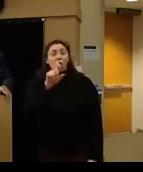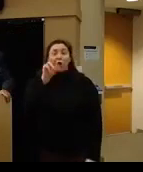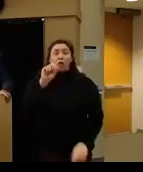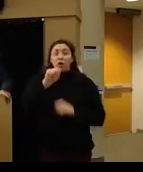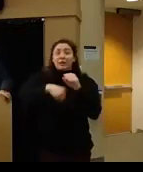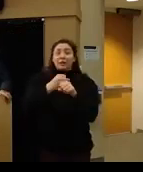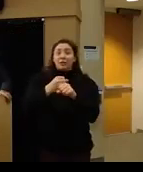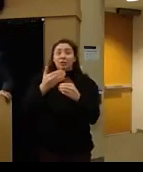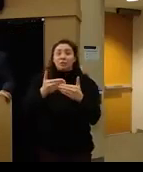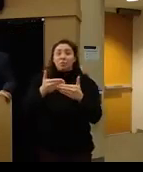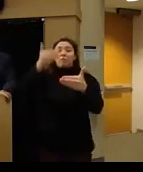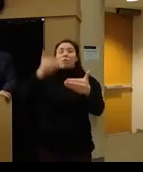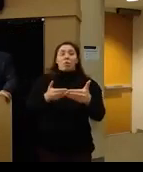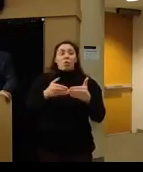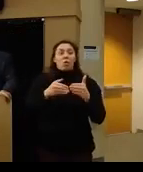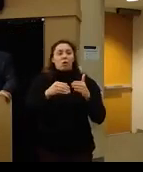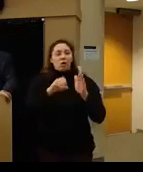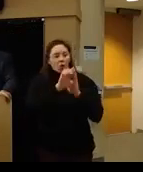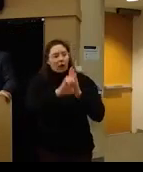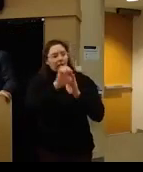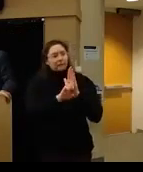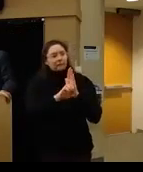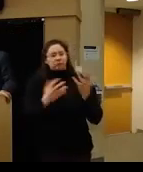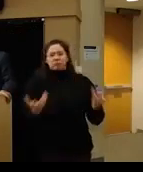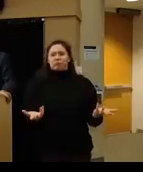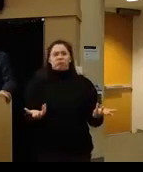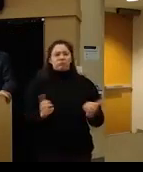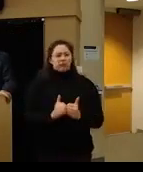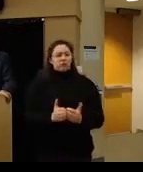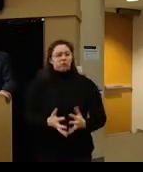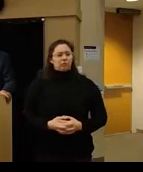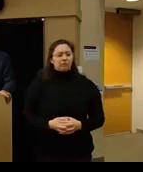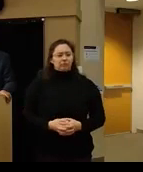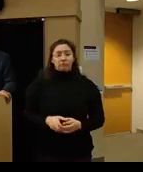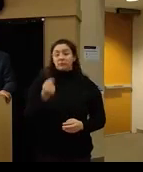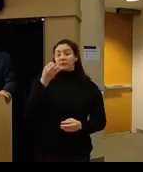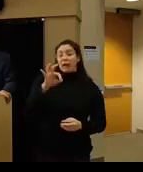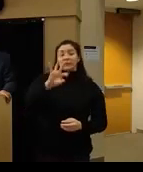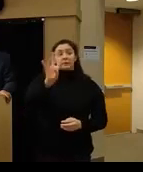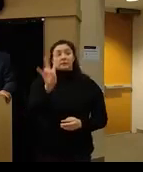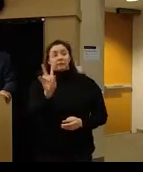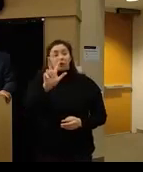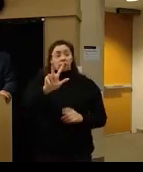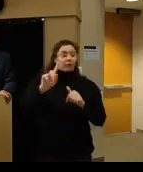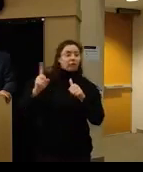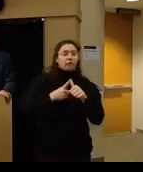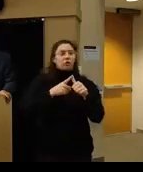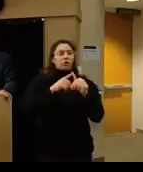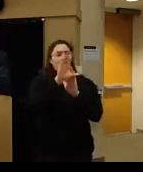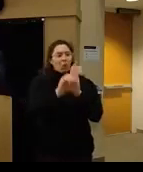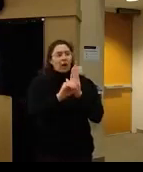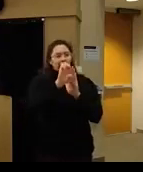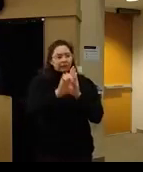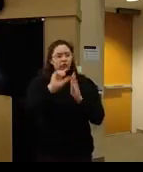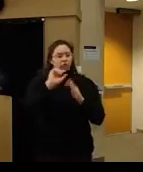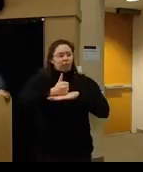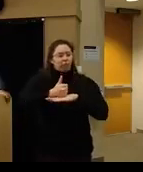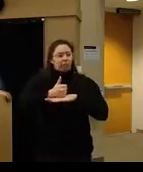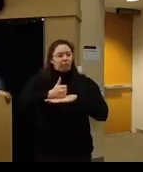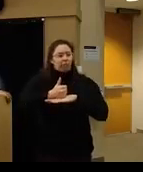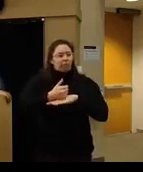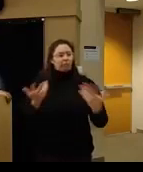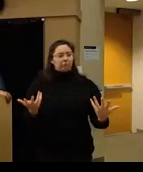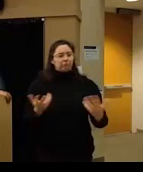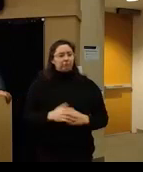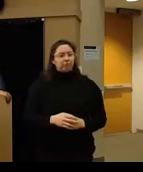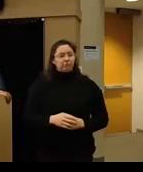were a code of ethics in Psychiatry how could that be 1973 1973 Code of Ethics in Psychiatry by the